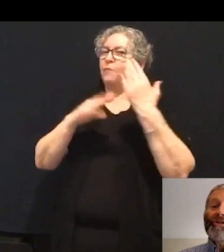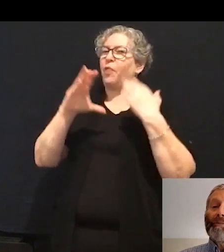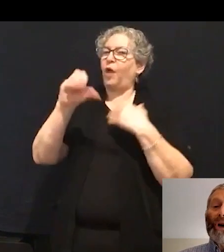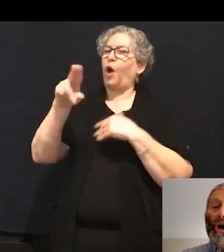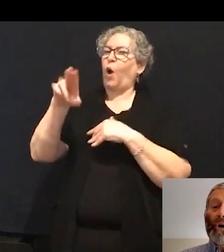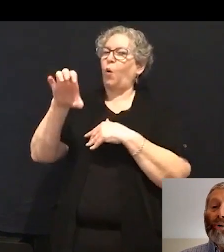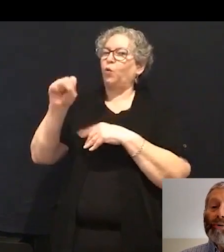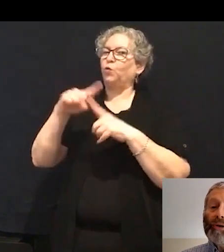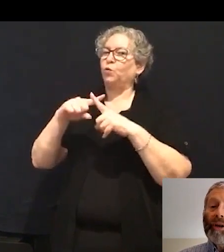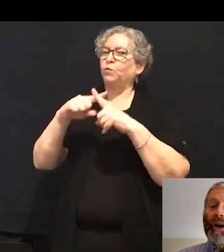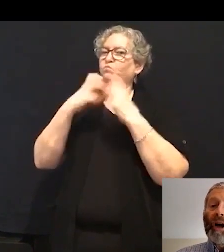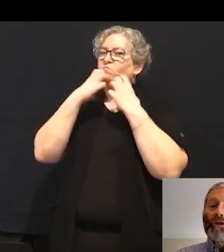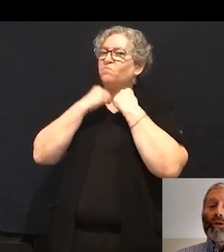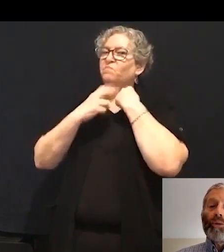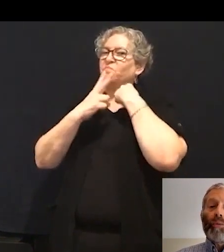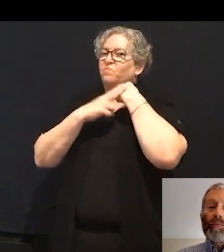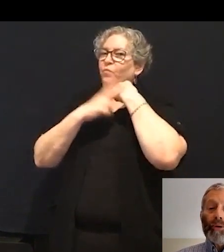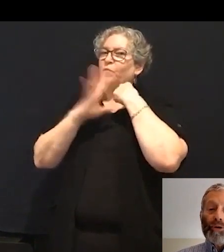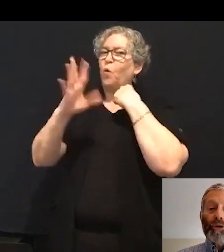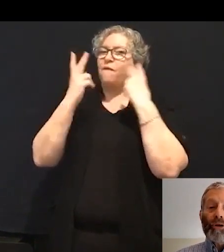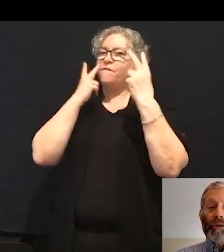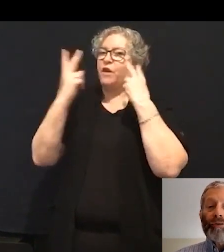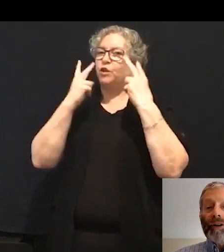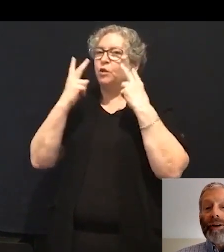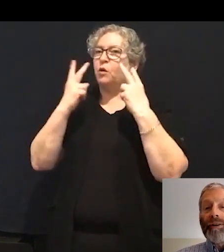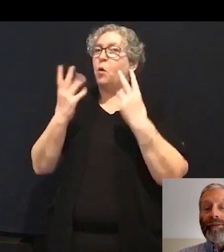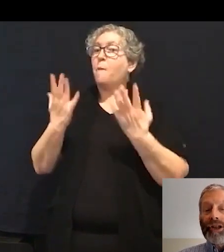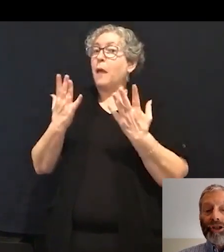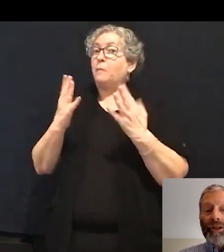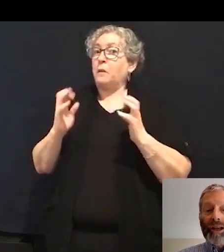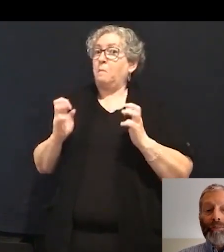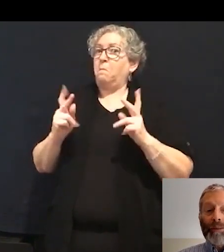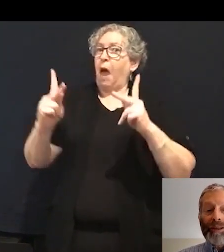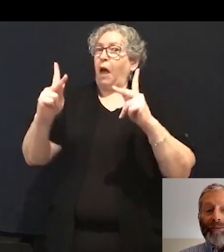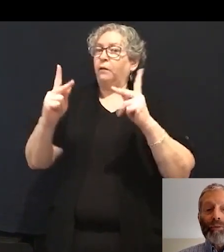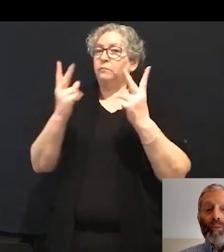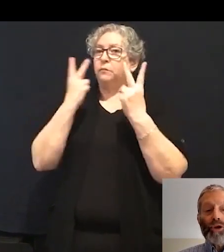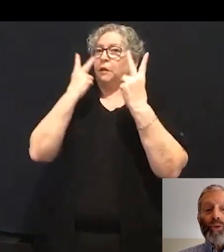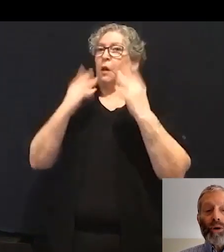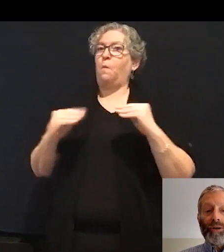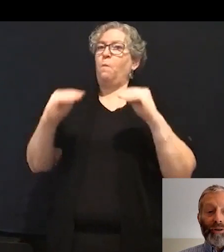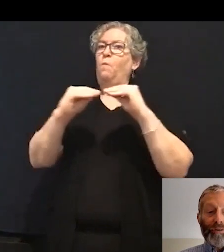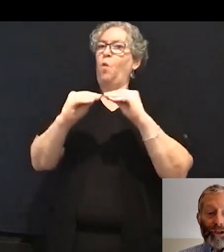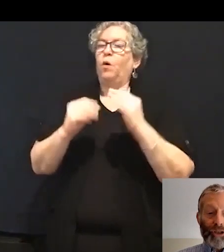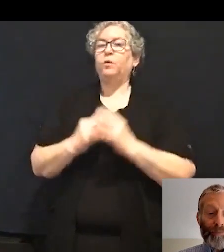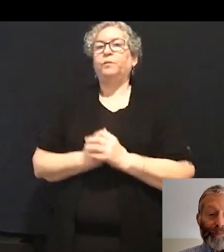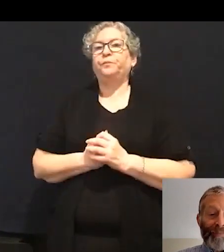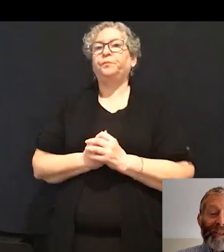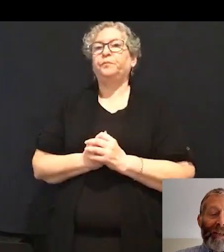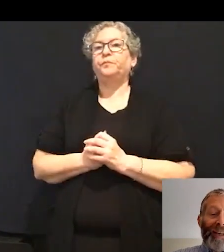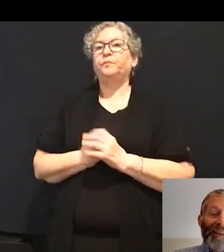some cones to preserve vision and maybe even restore a little vision.